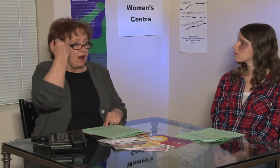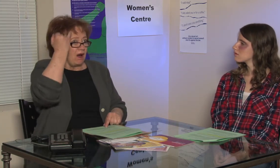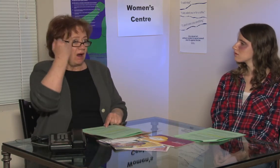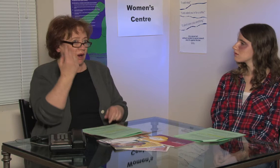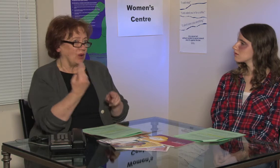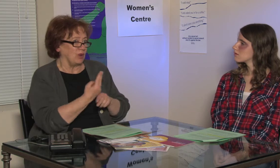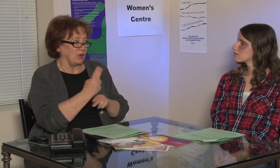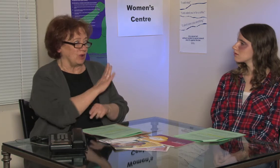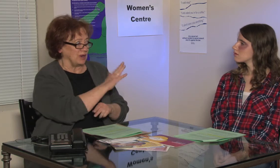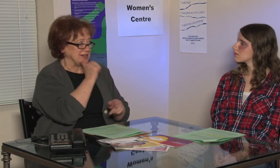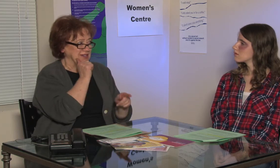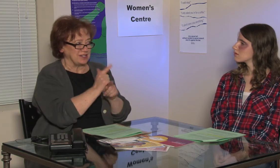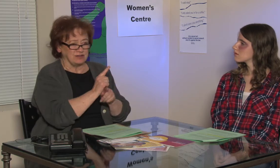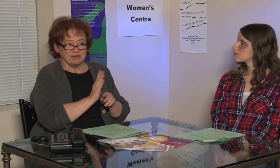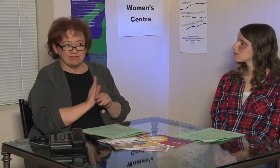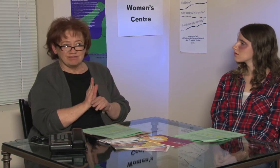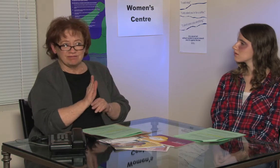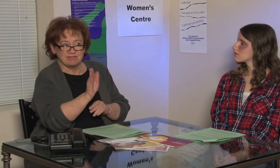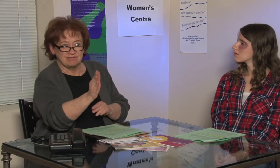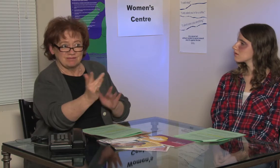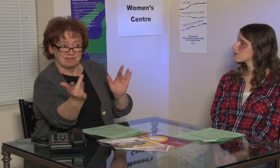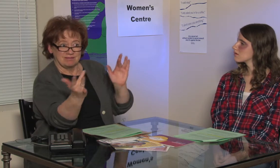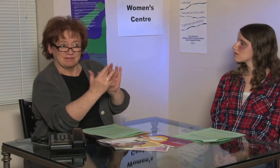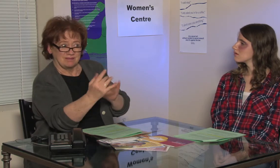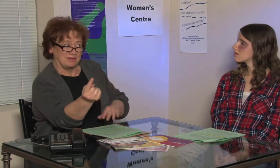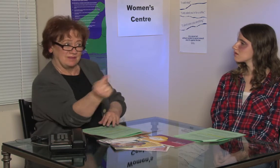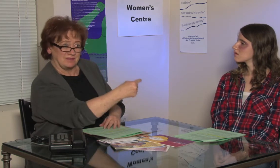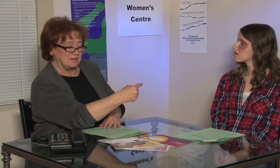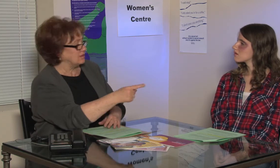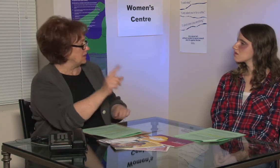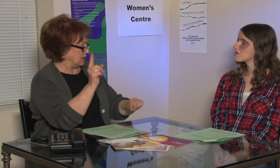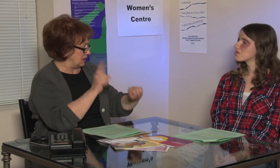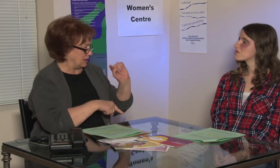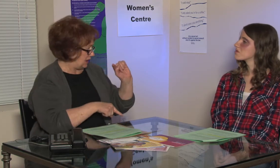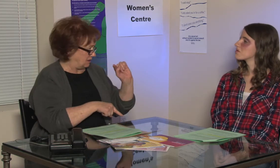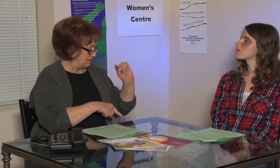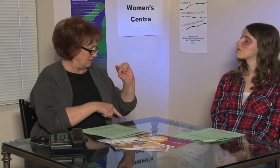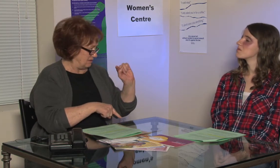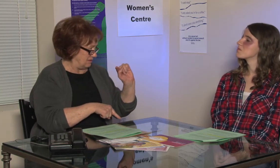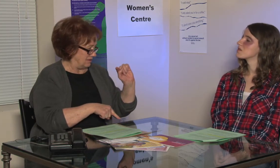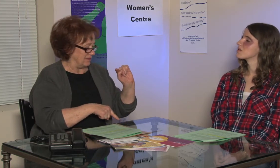And he cannot try to contact you through your sister either.